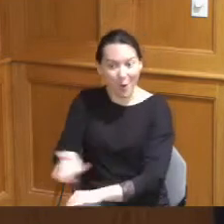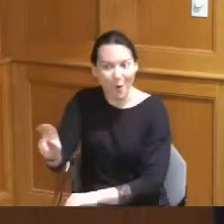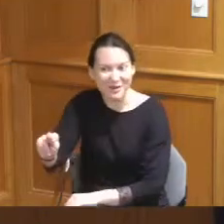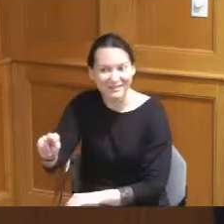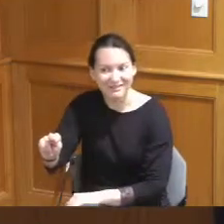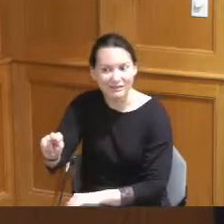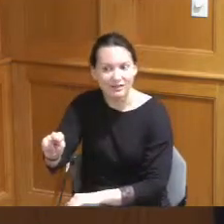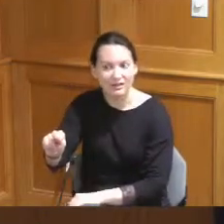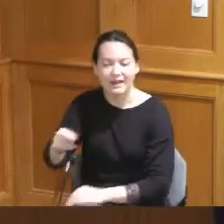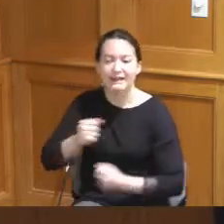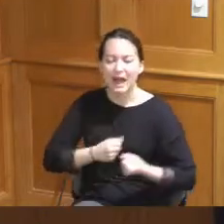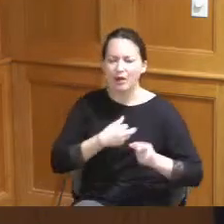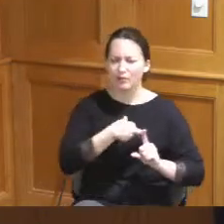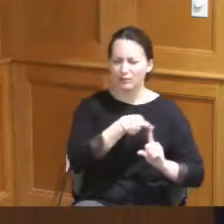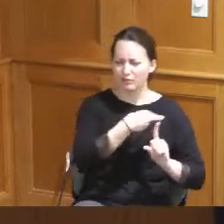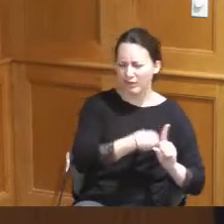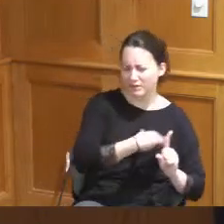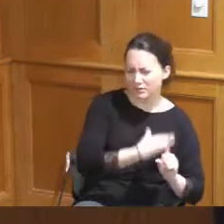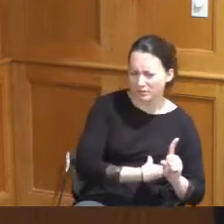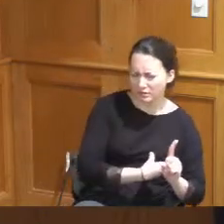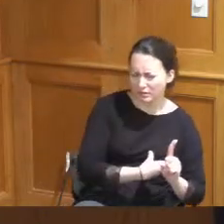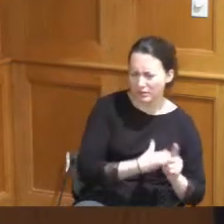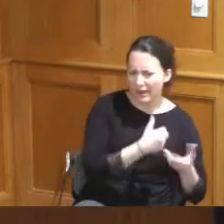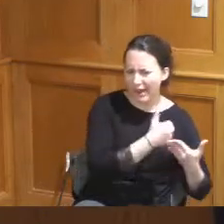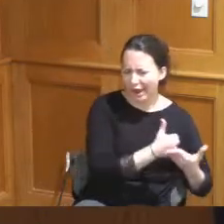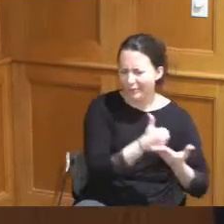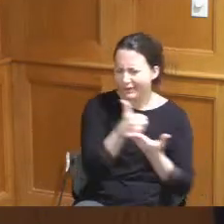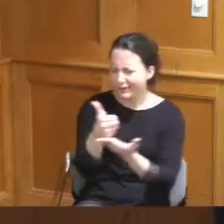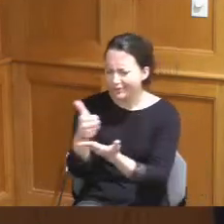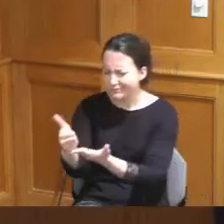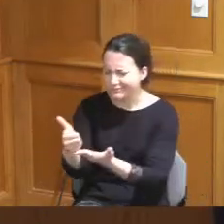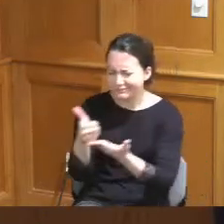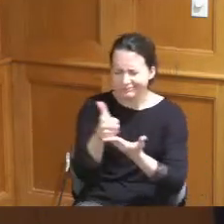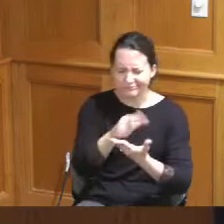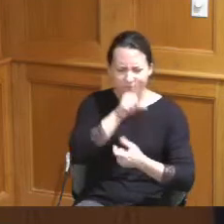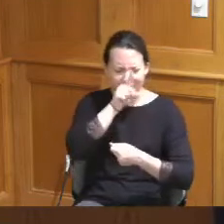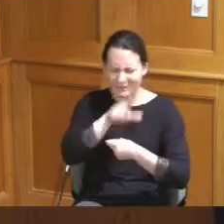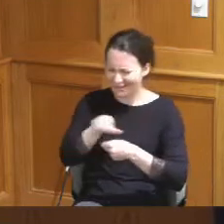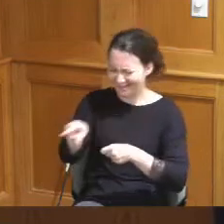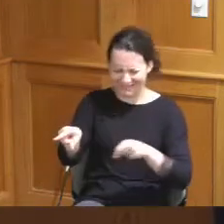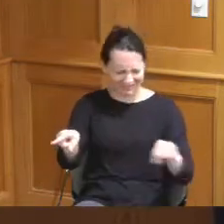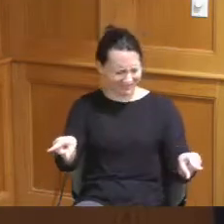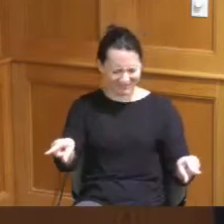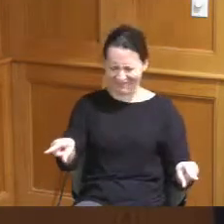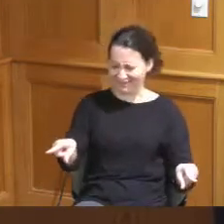into a rental situation to help them out with a commitment that they made because I was there when